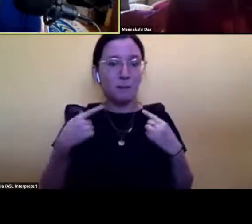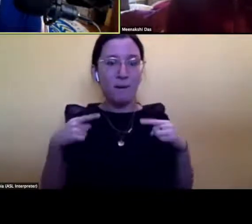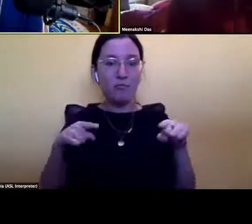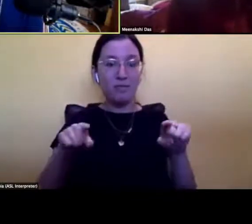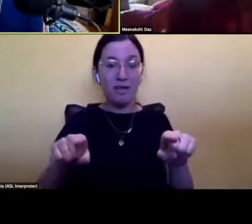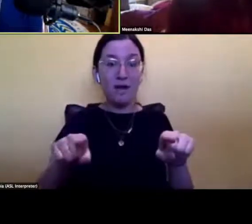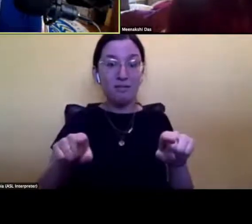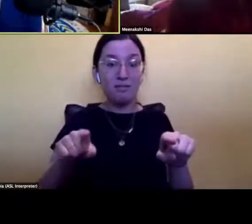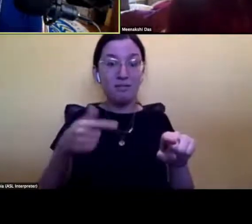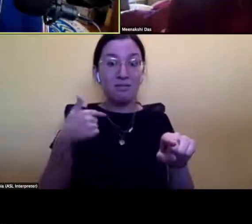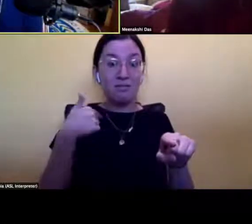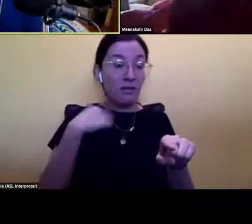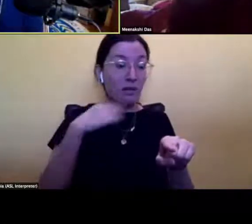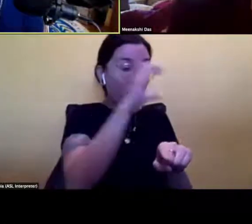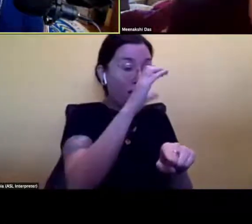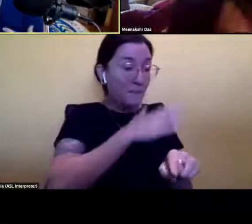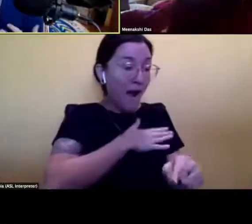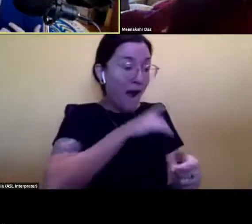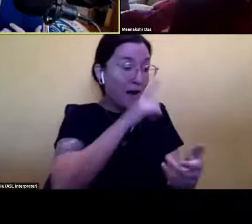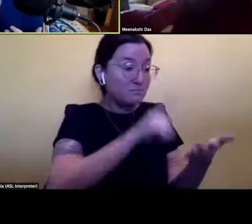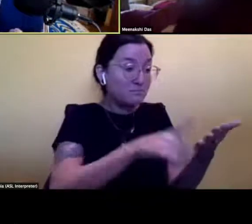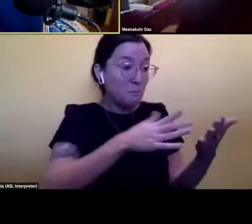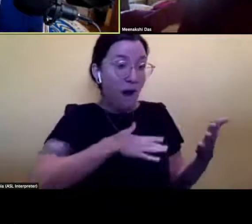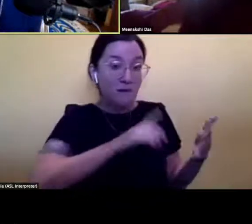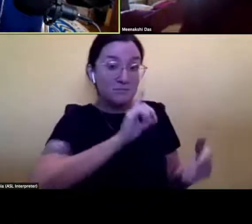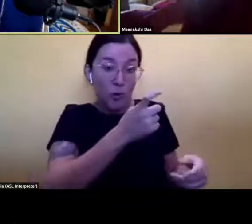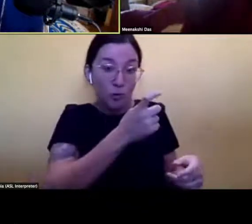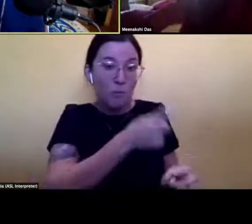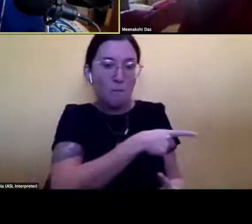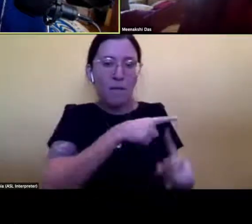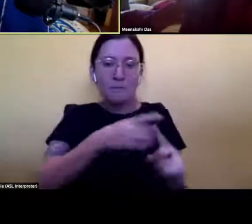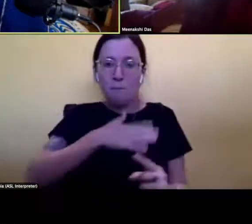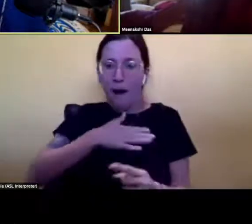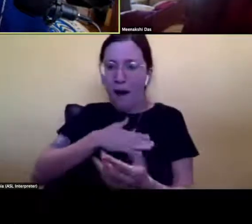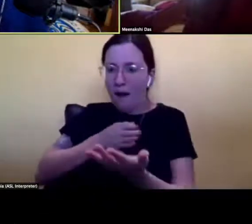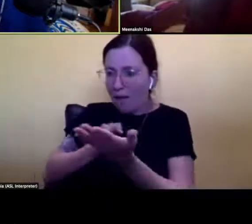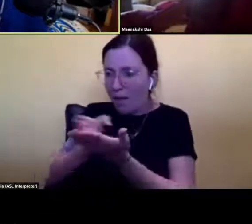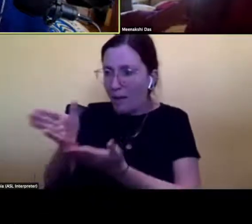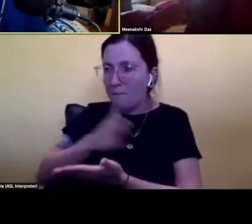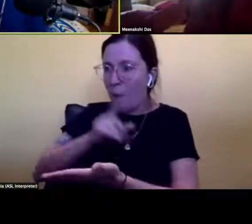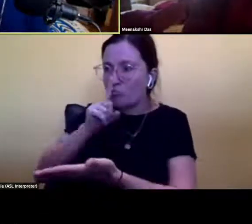I was trying to find answers about my experience with my disability. And so